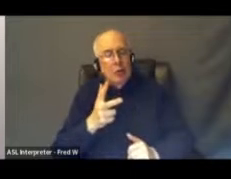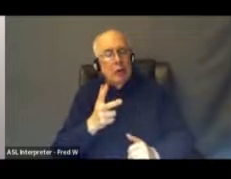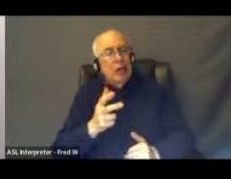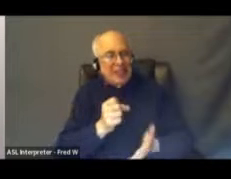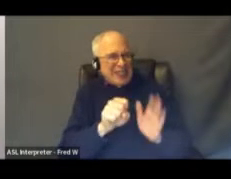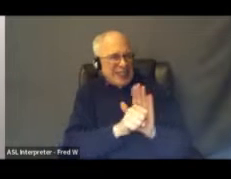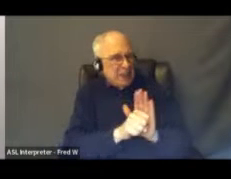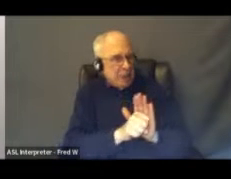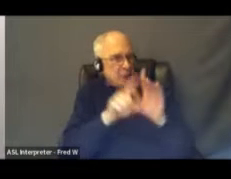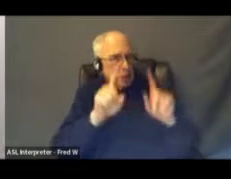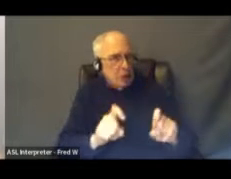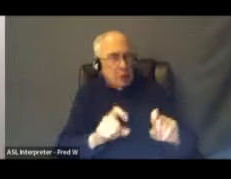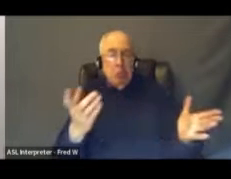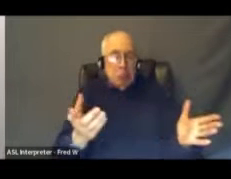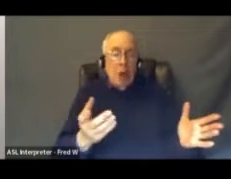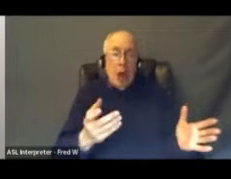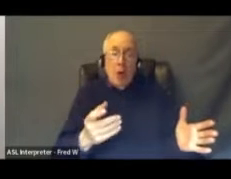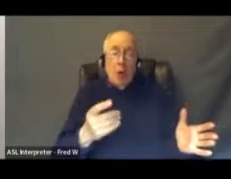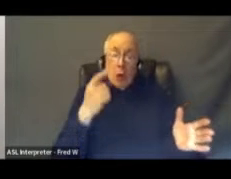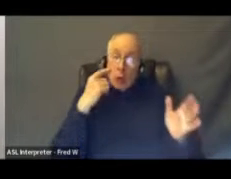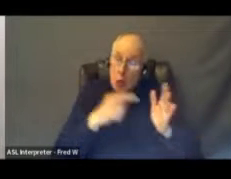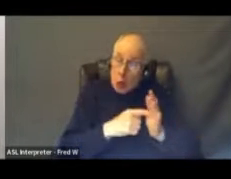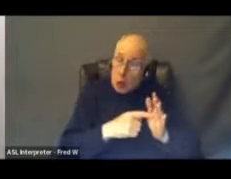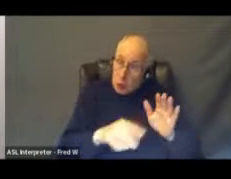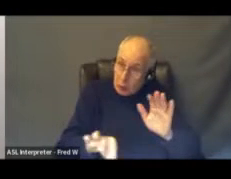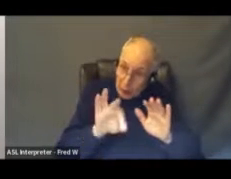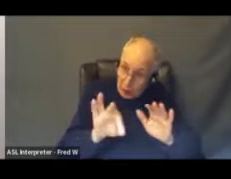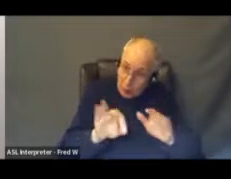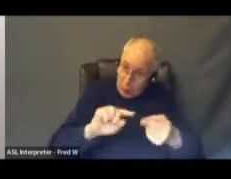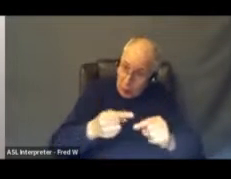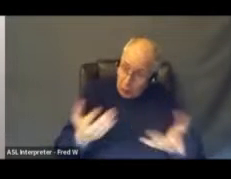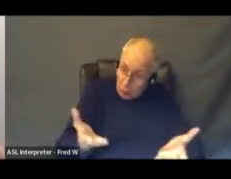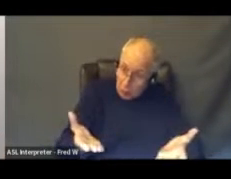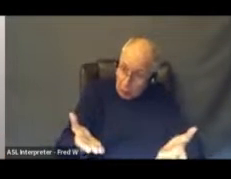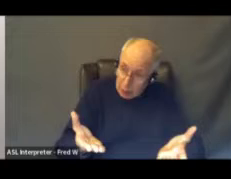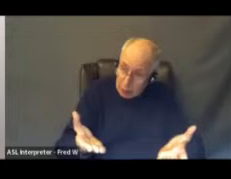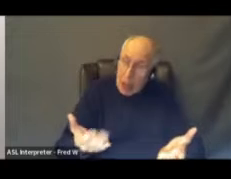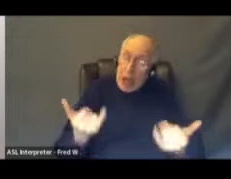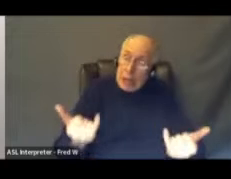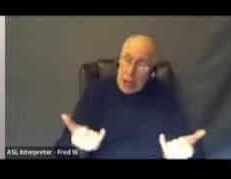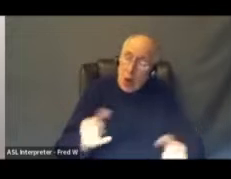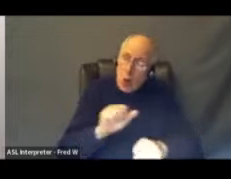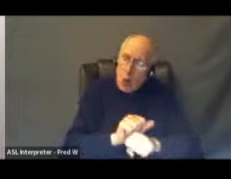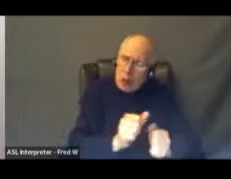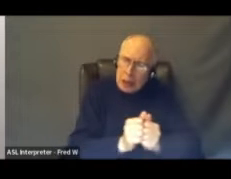it as we just identified your injuries. Now let's work together to identify how these past injuries are affecting you